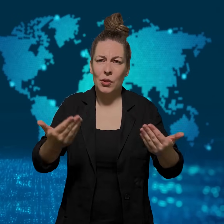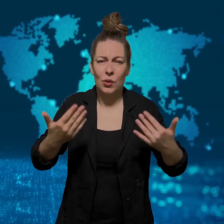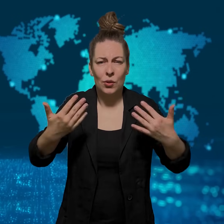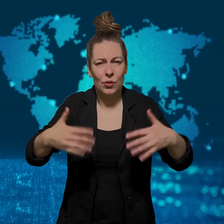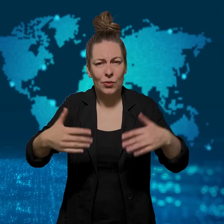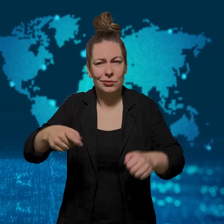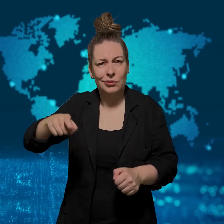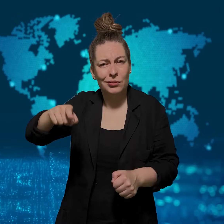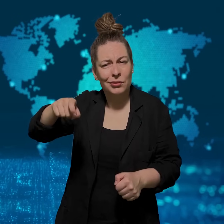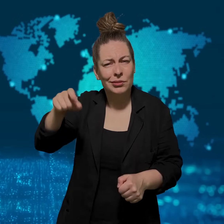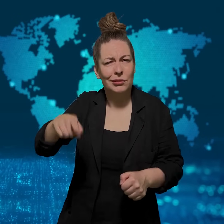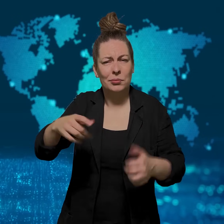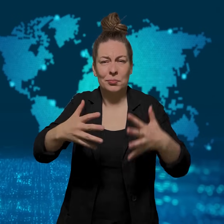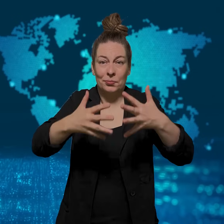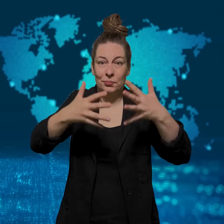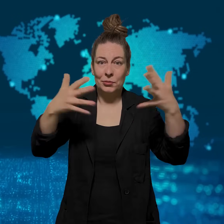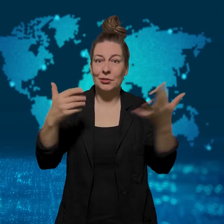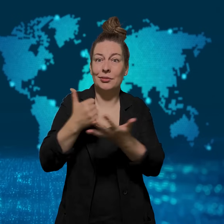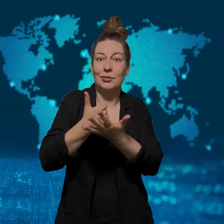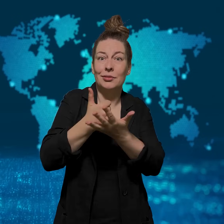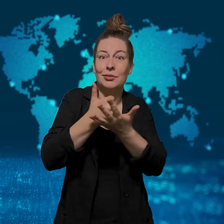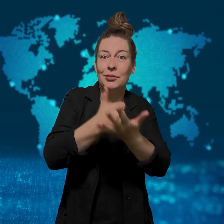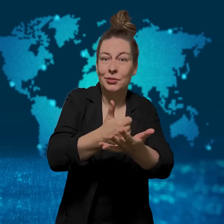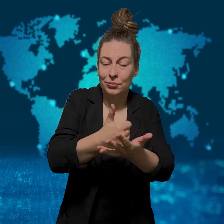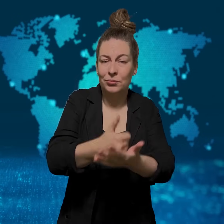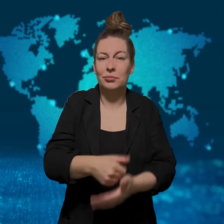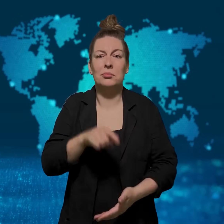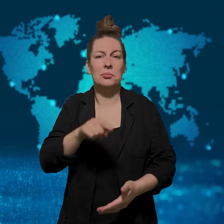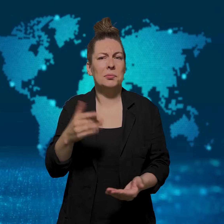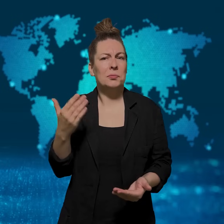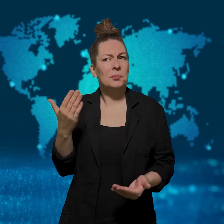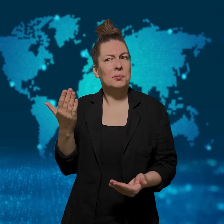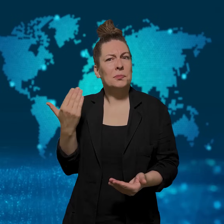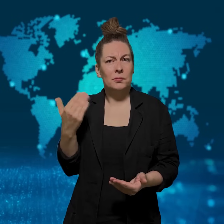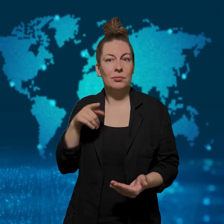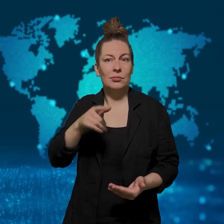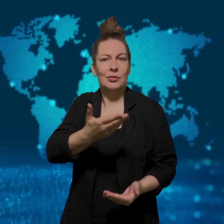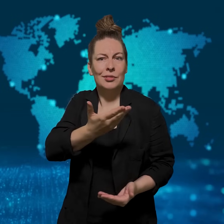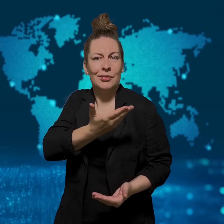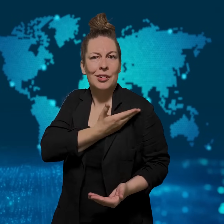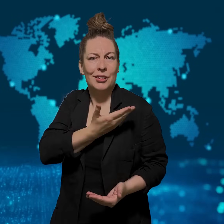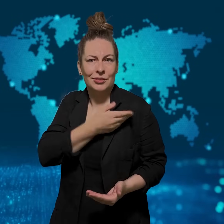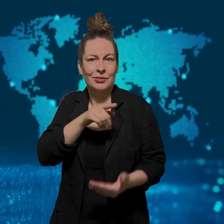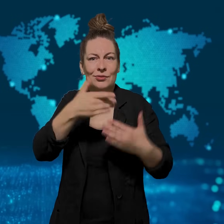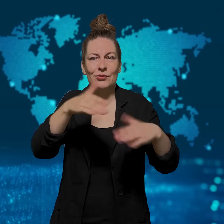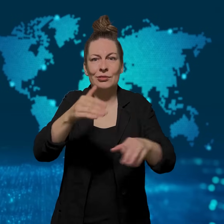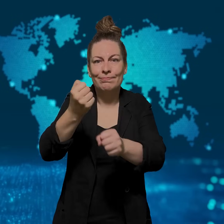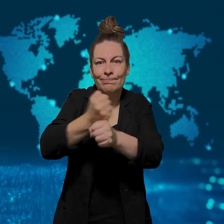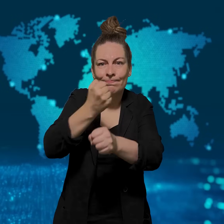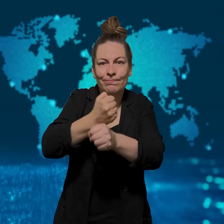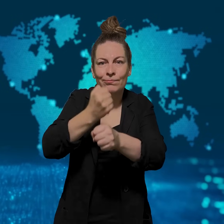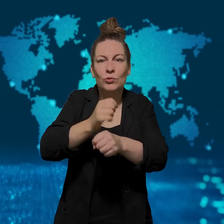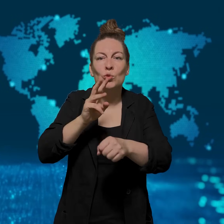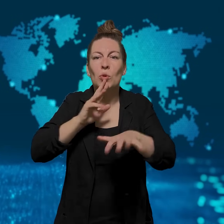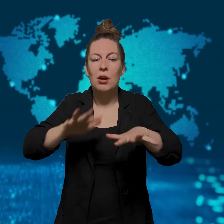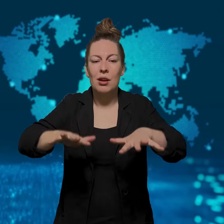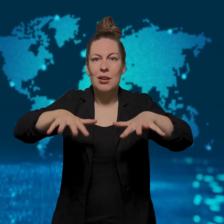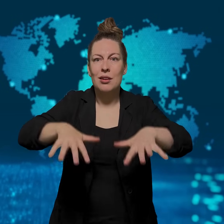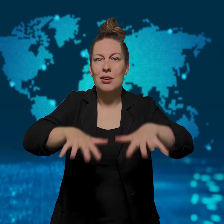Gaza is in extreme need of aid. Despite the opening of